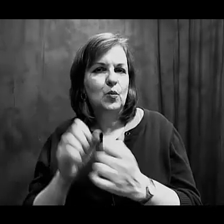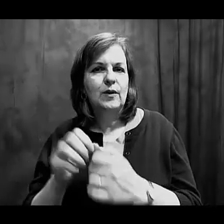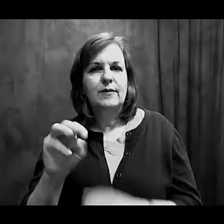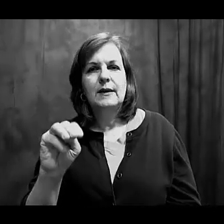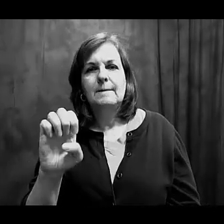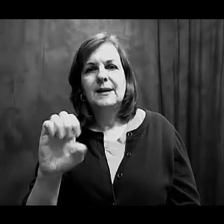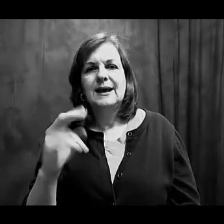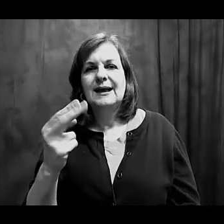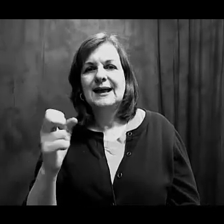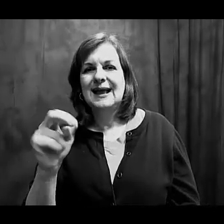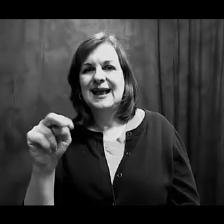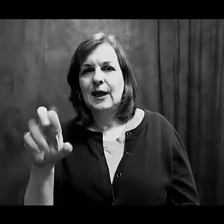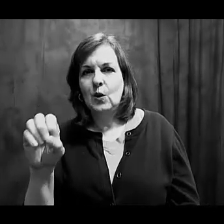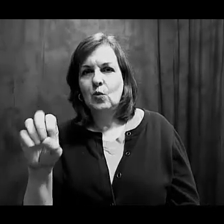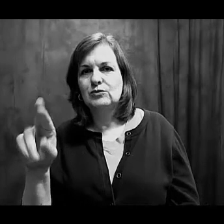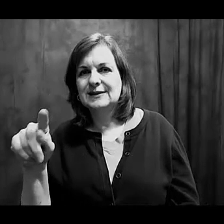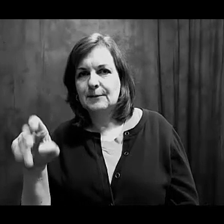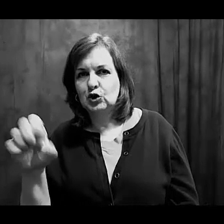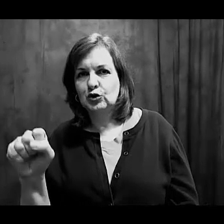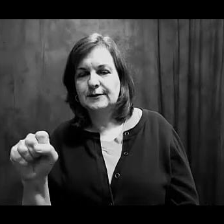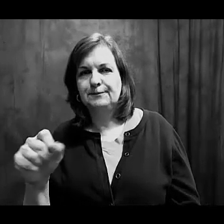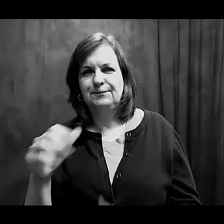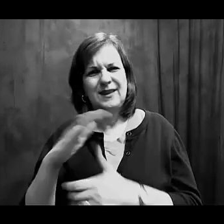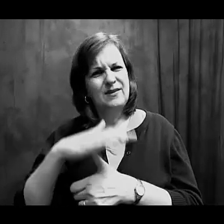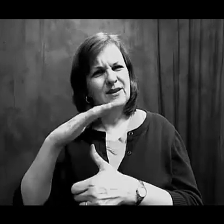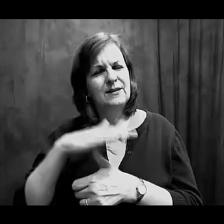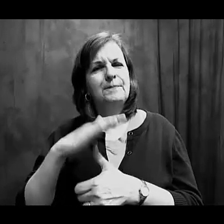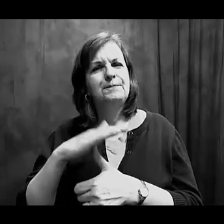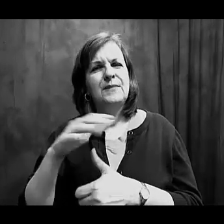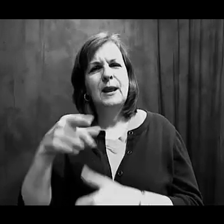pain receptors -- these are weird!